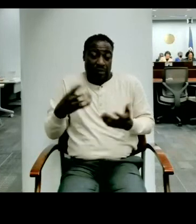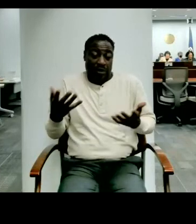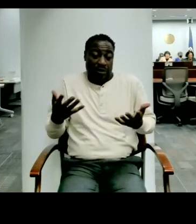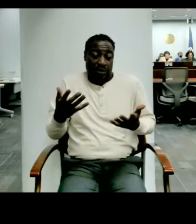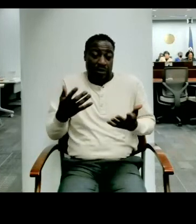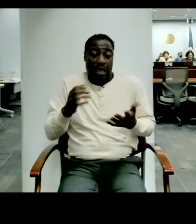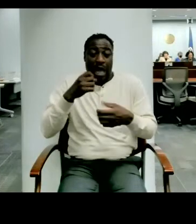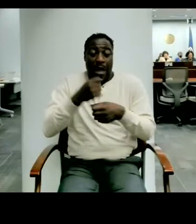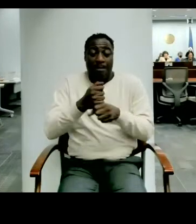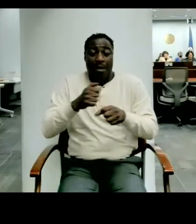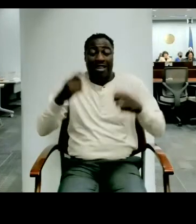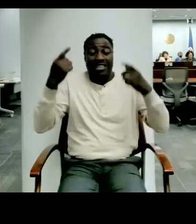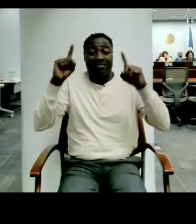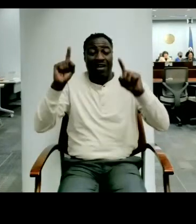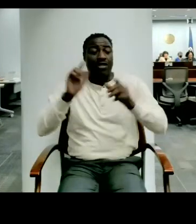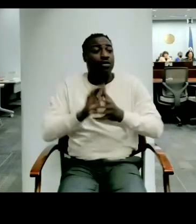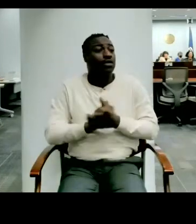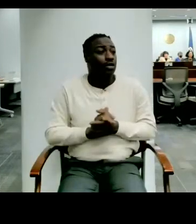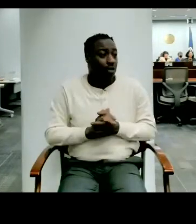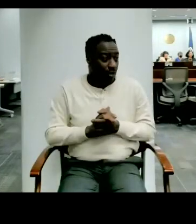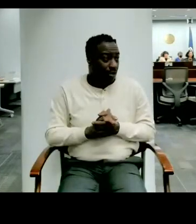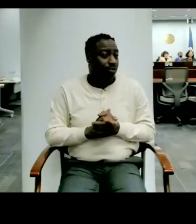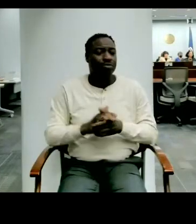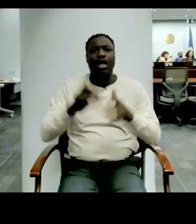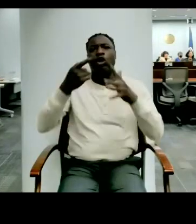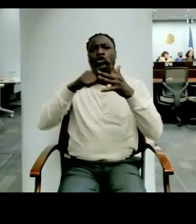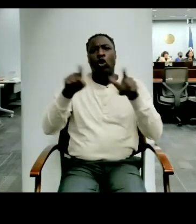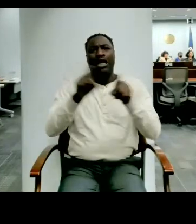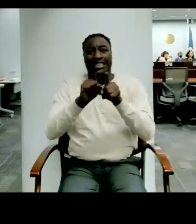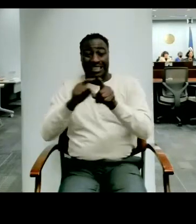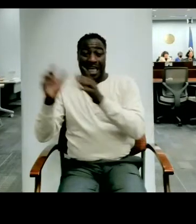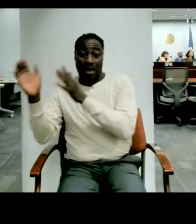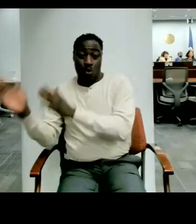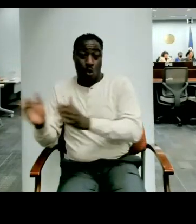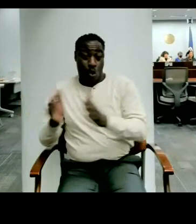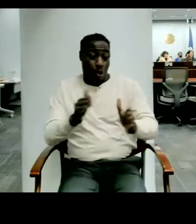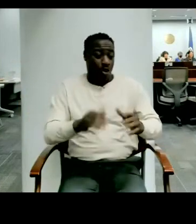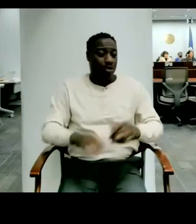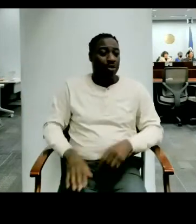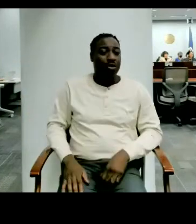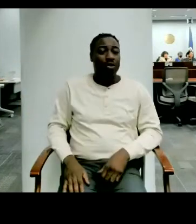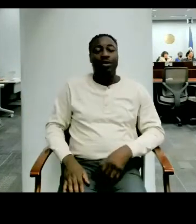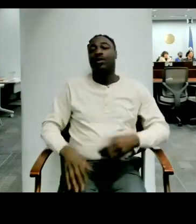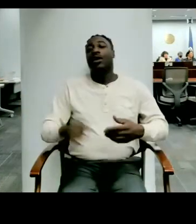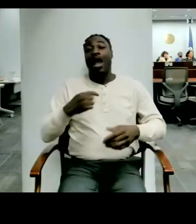I'll start, I'll just start in order with the way you are sitting Ms. Dickens. I'll say you can't do it alone, right?